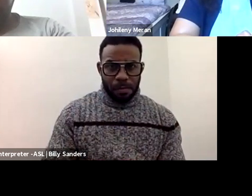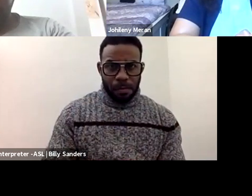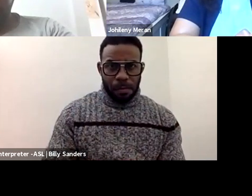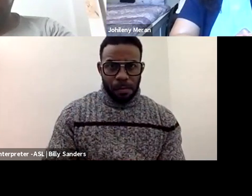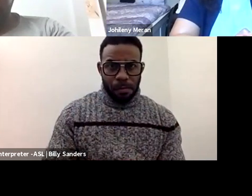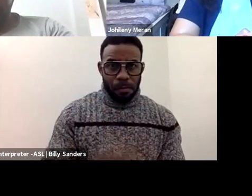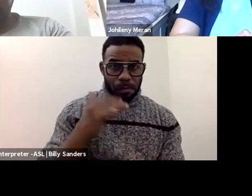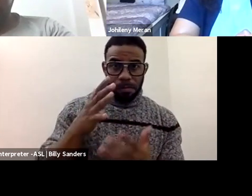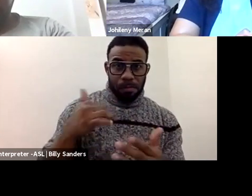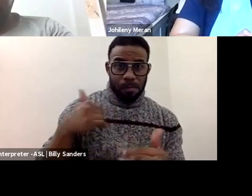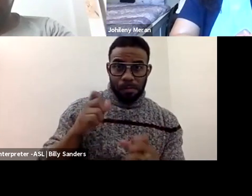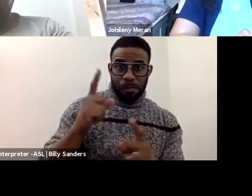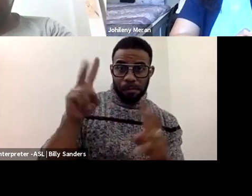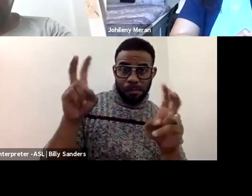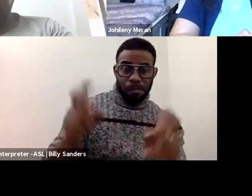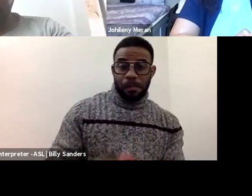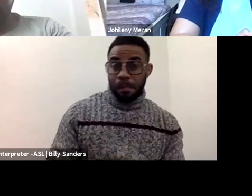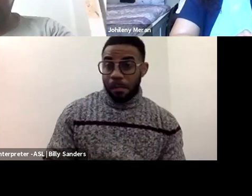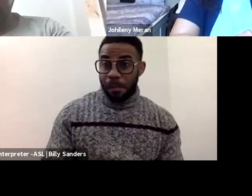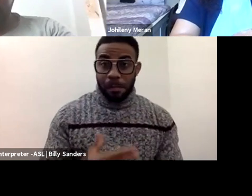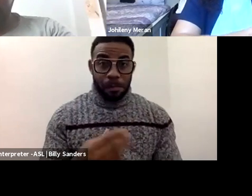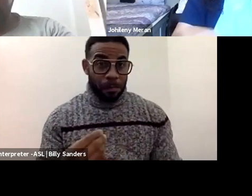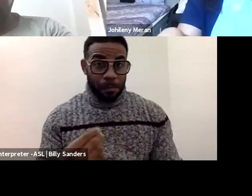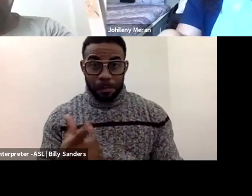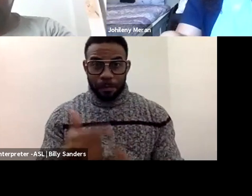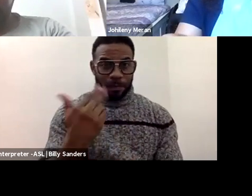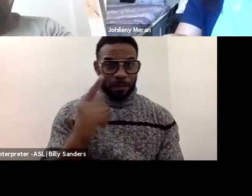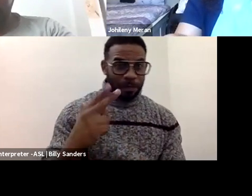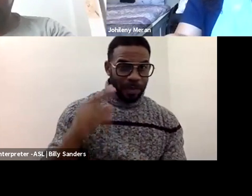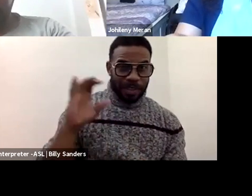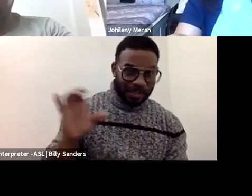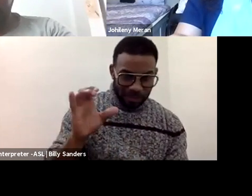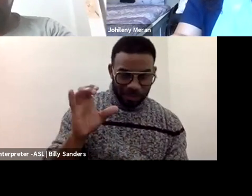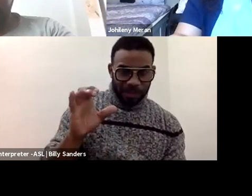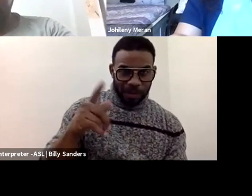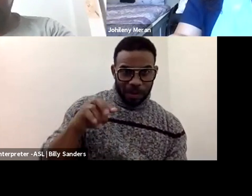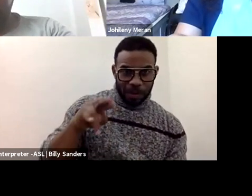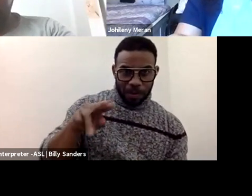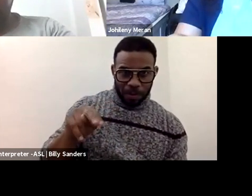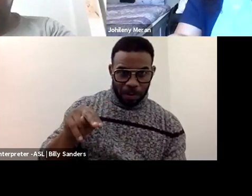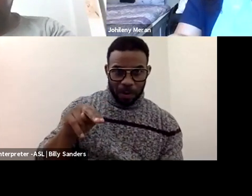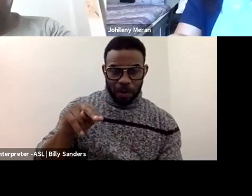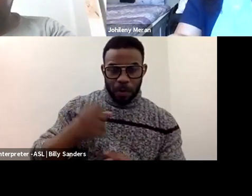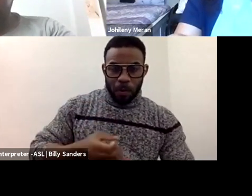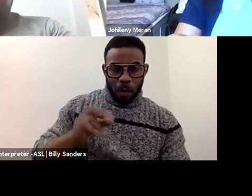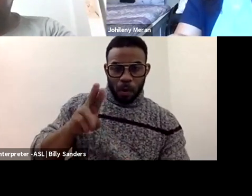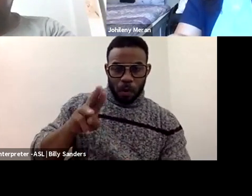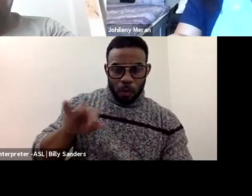leave us all which is one quote and it is from the 13th century version poet Remi, "The